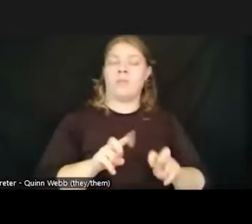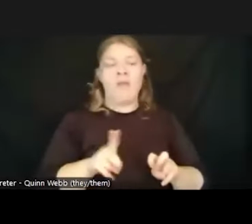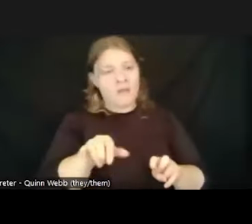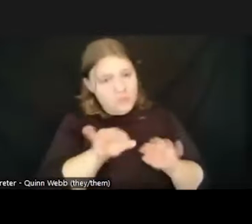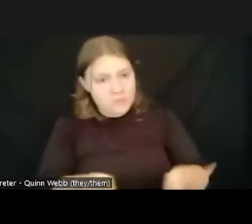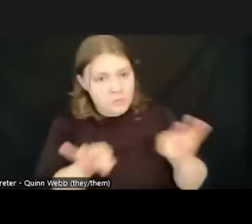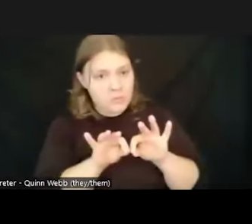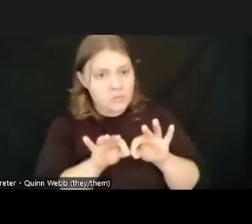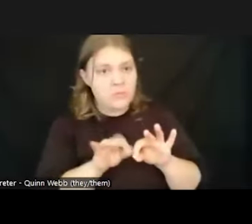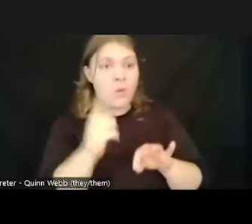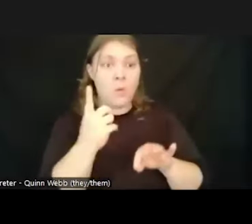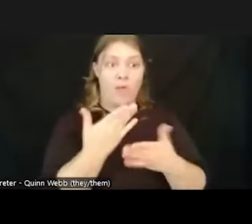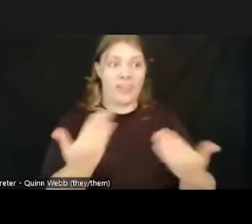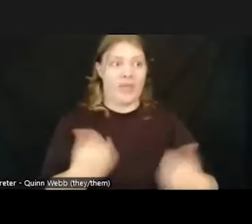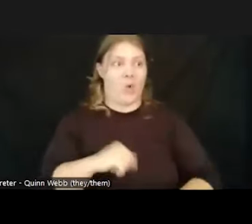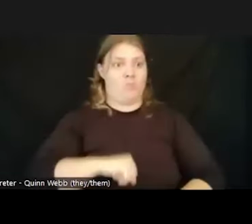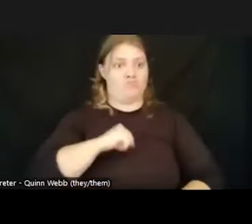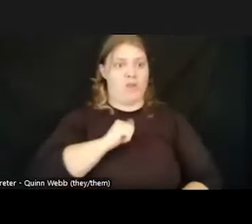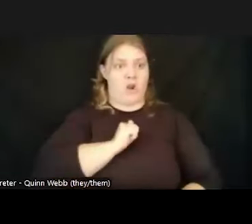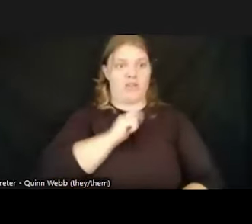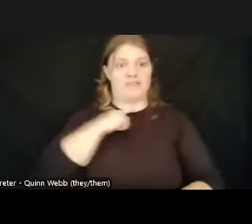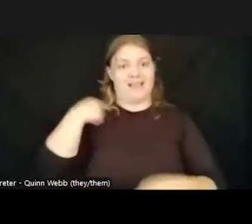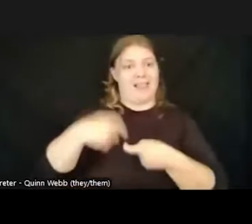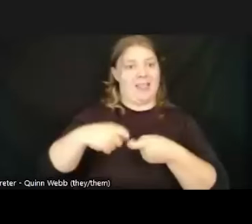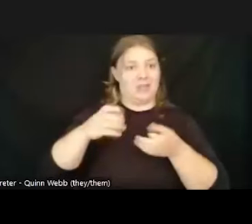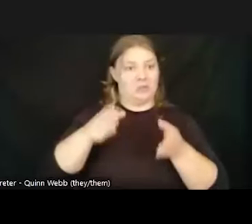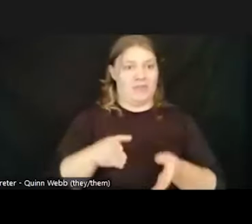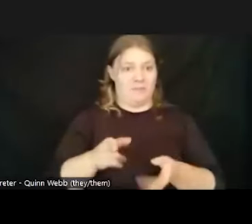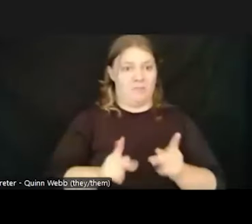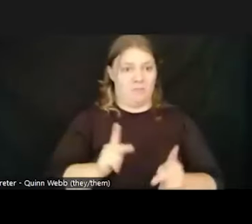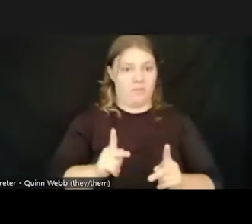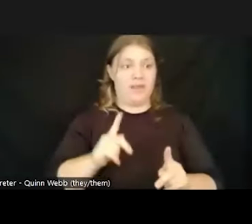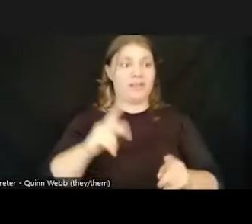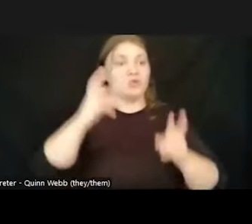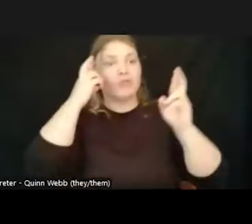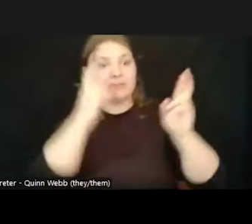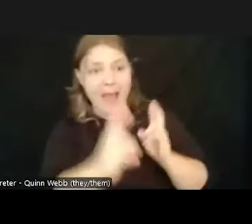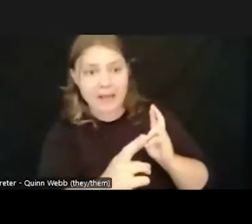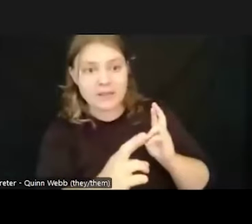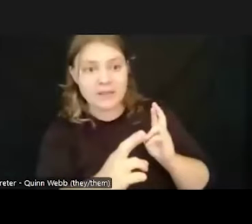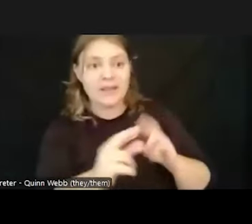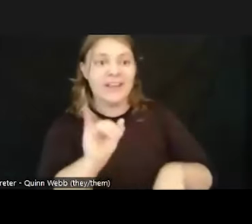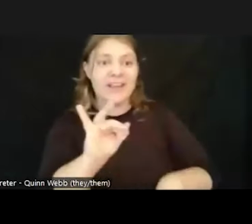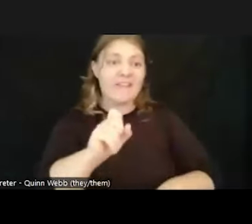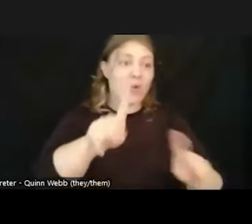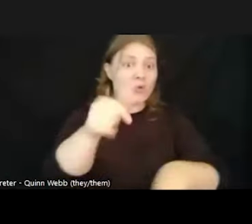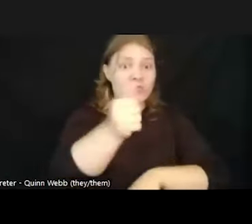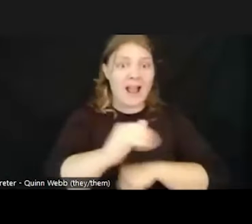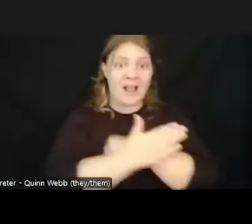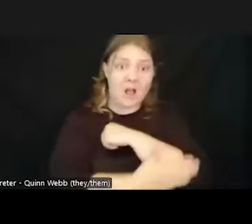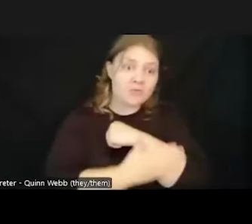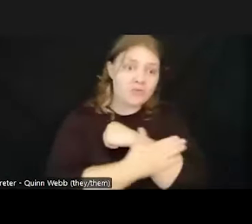ourselves as Latinos is respect for one another if you've ever been to any country um Latin American